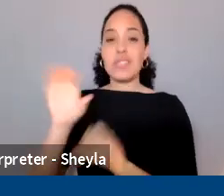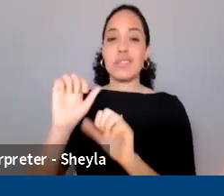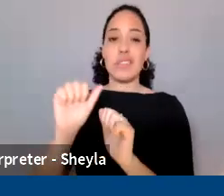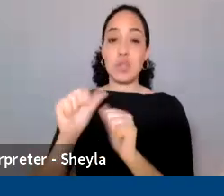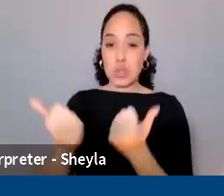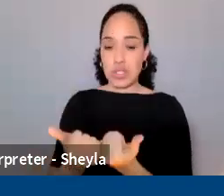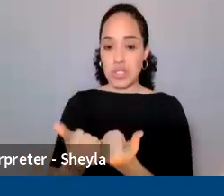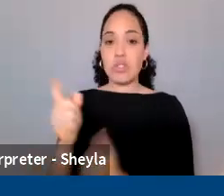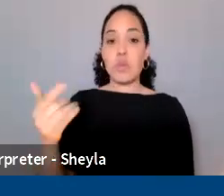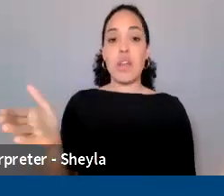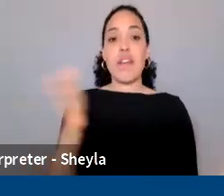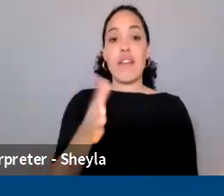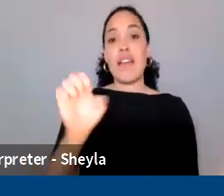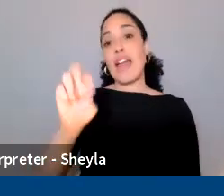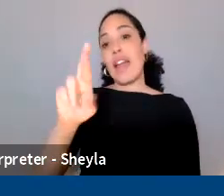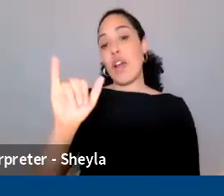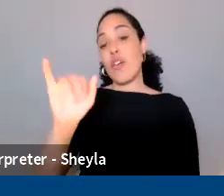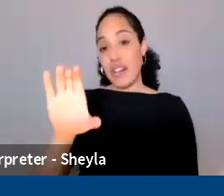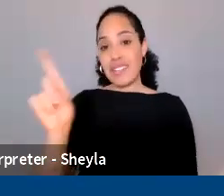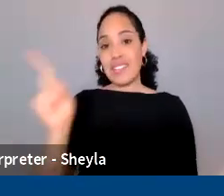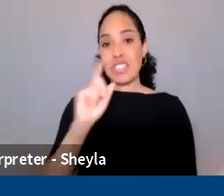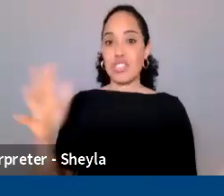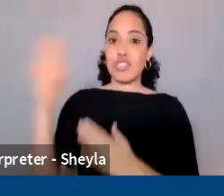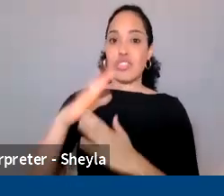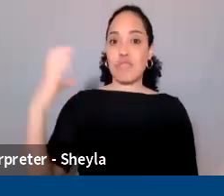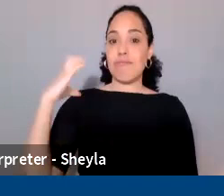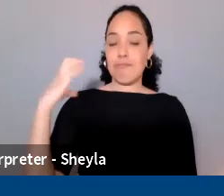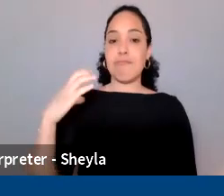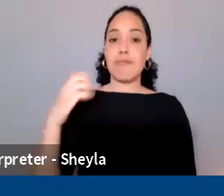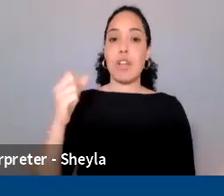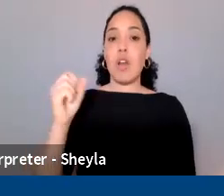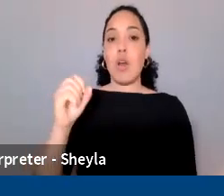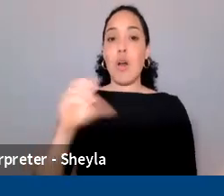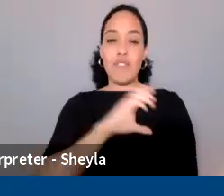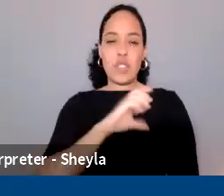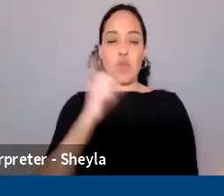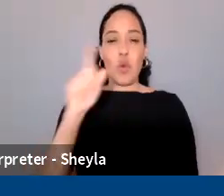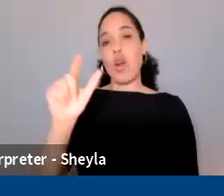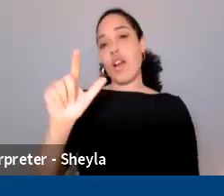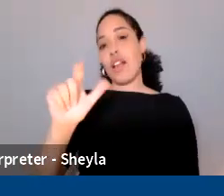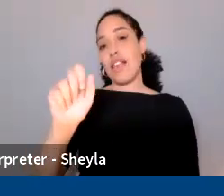official and damage assessment coordinator for Larimer county talking about re-vegetation we have